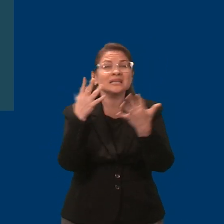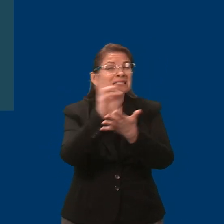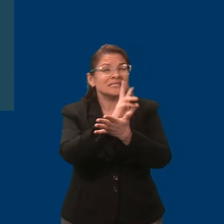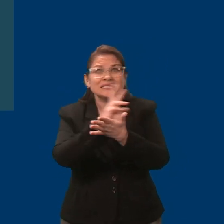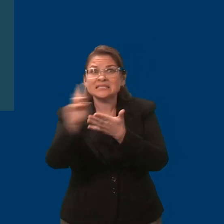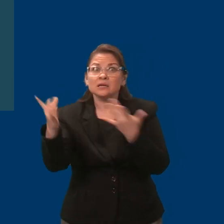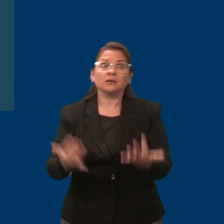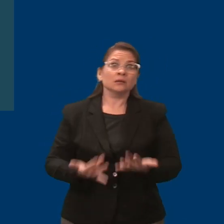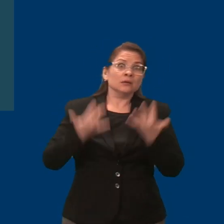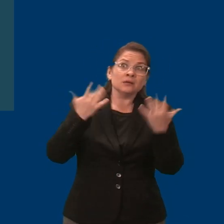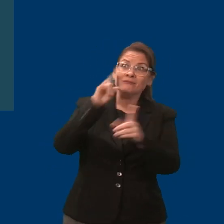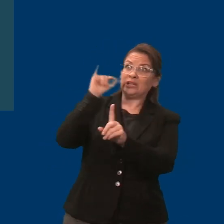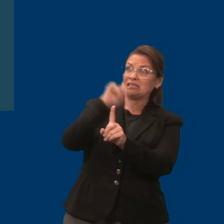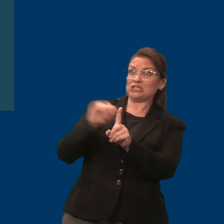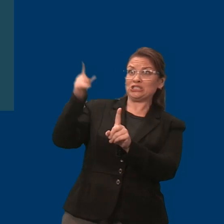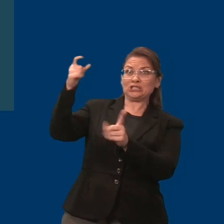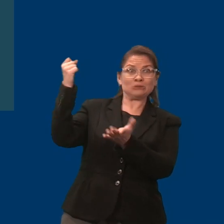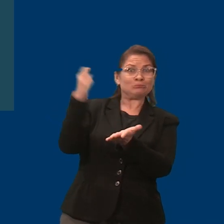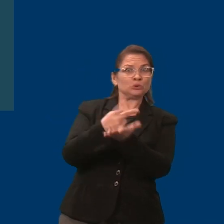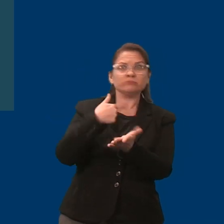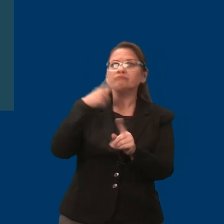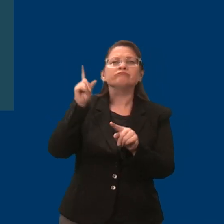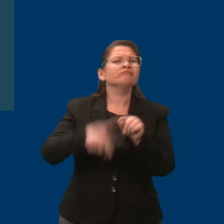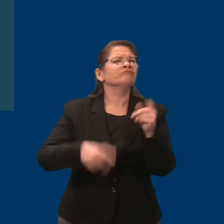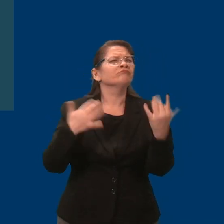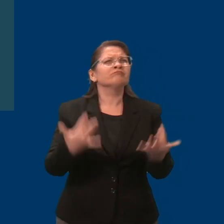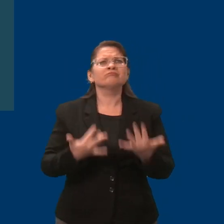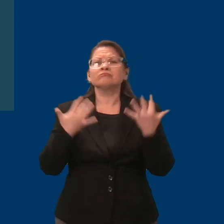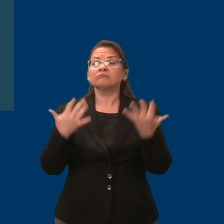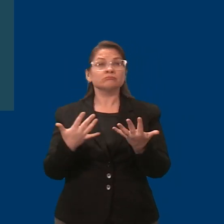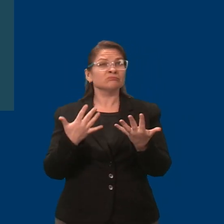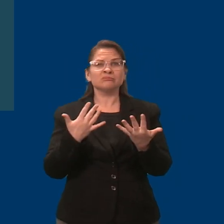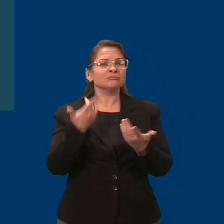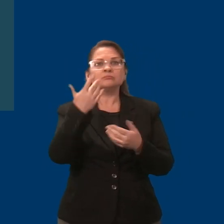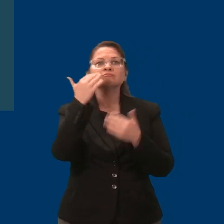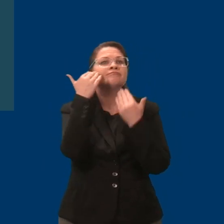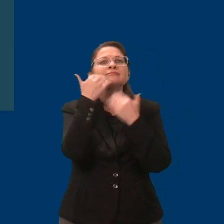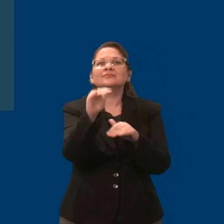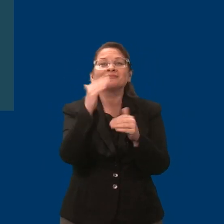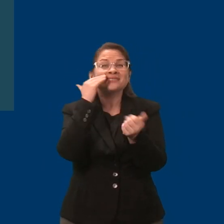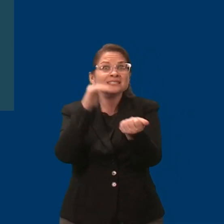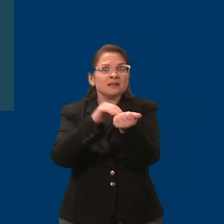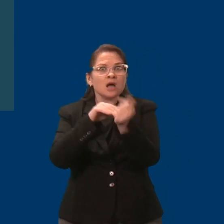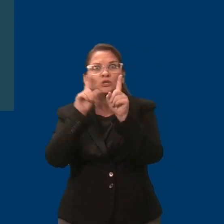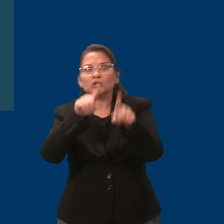On top of that, there are a limited number of specialist appointments available to you. So even after you get the prior authorization,